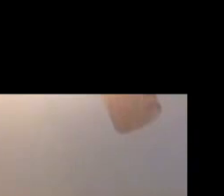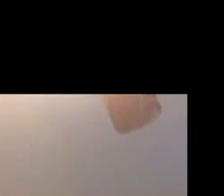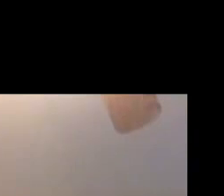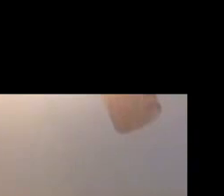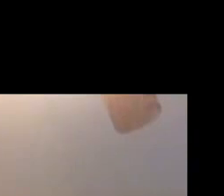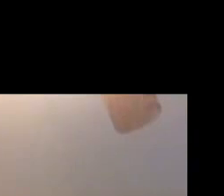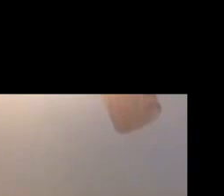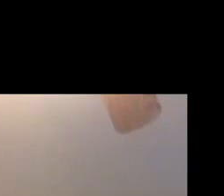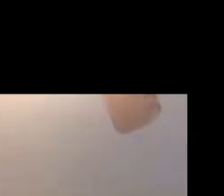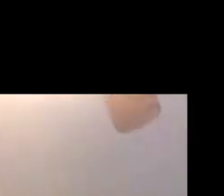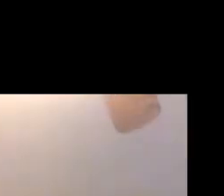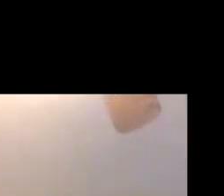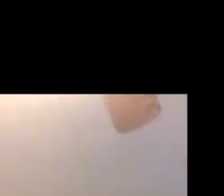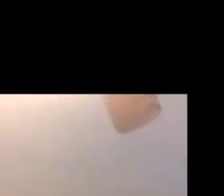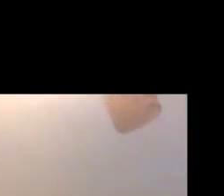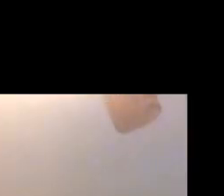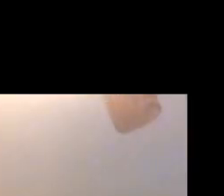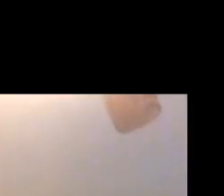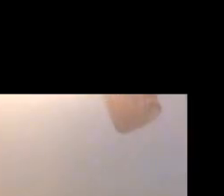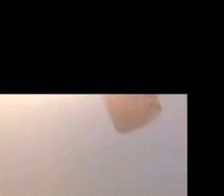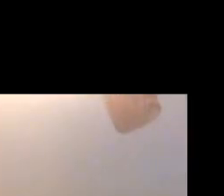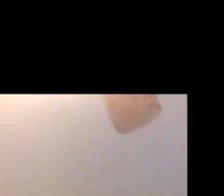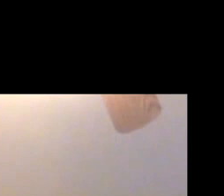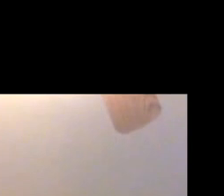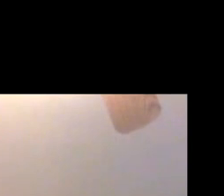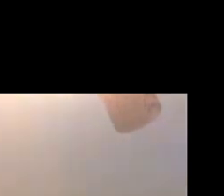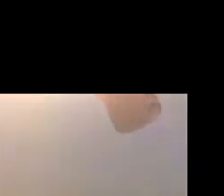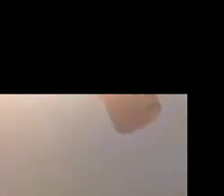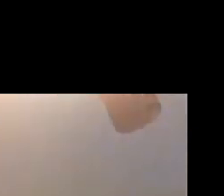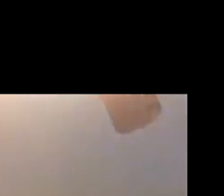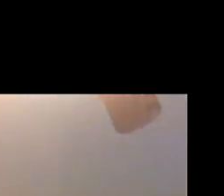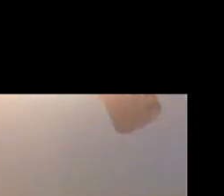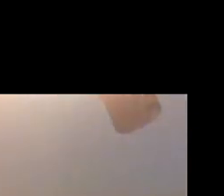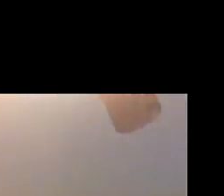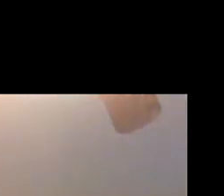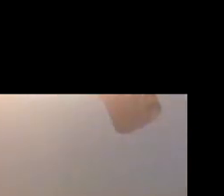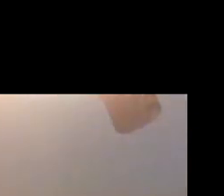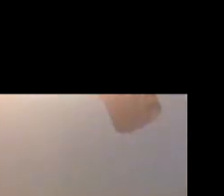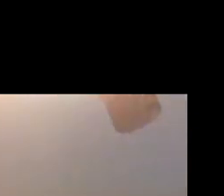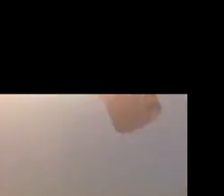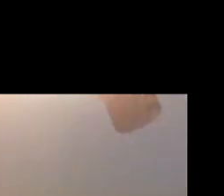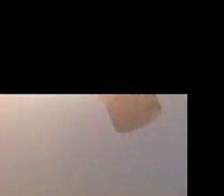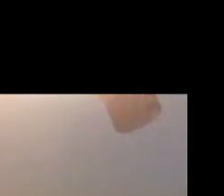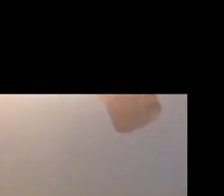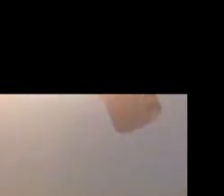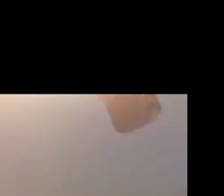high sugar diets, high fat diets, well not necessarily high fat, certainly, high carb